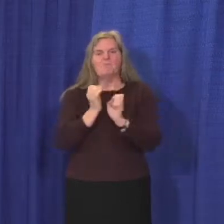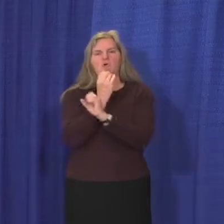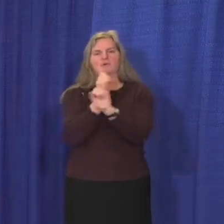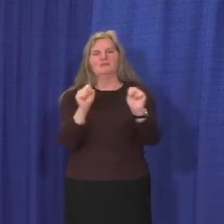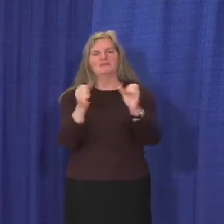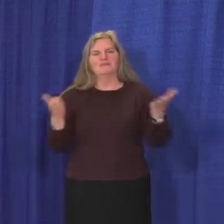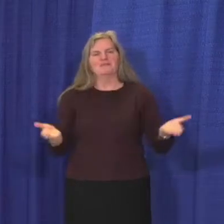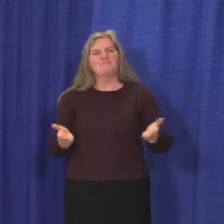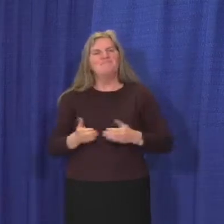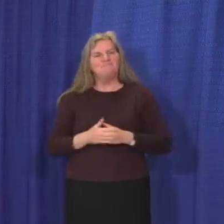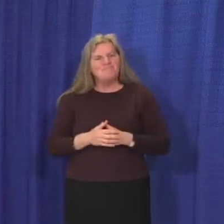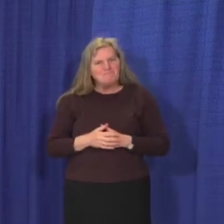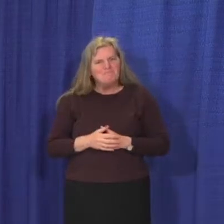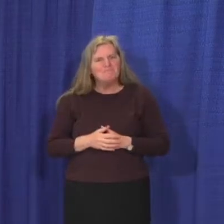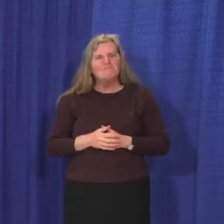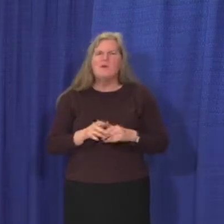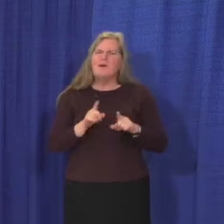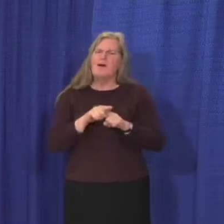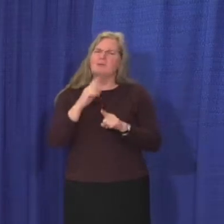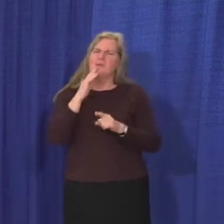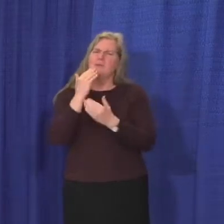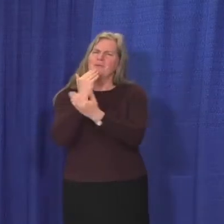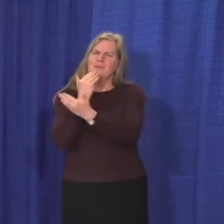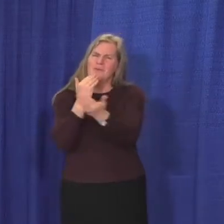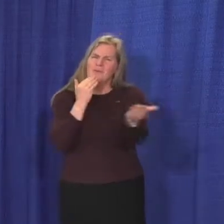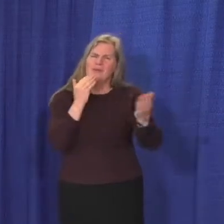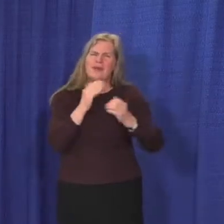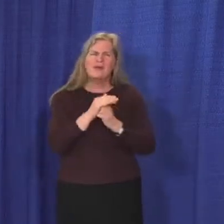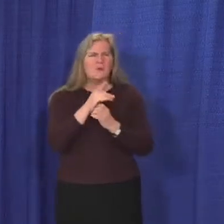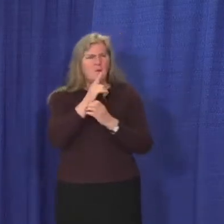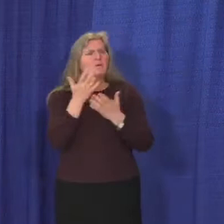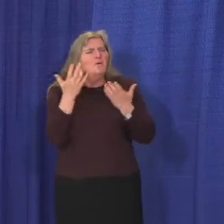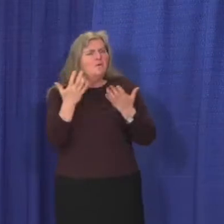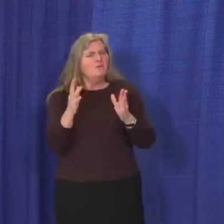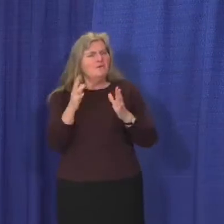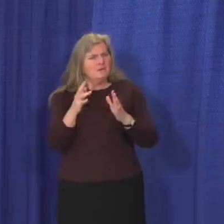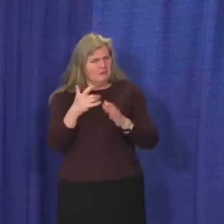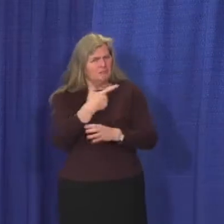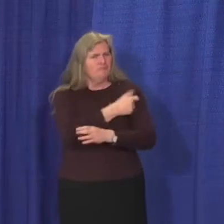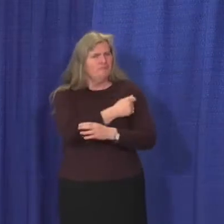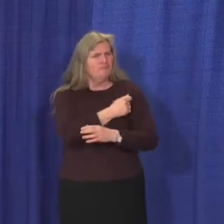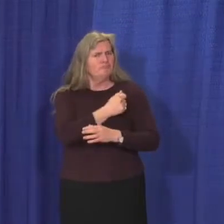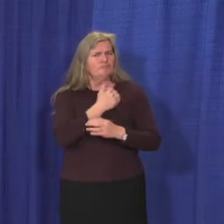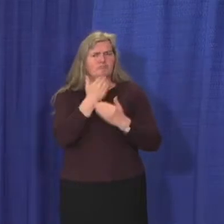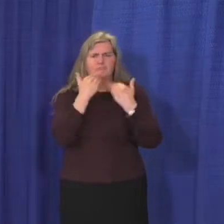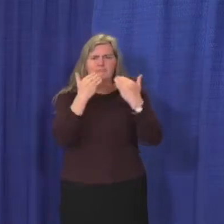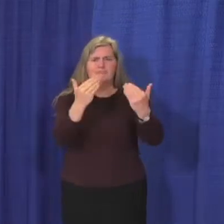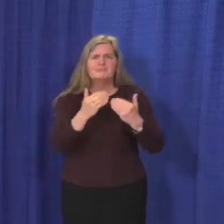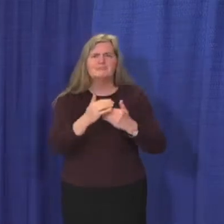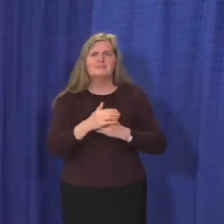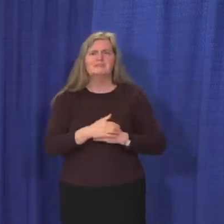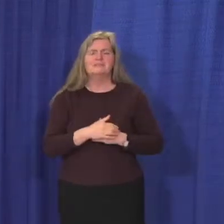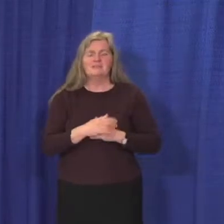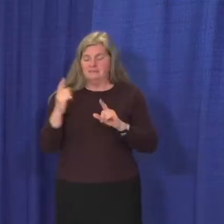the safer our territory will be. I also want to thank everyone who has stepped up to get their